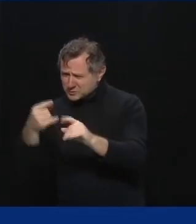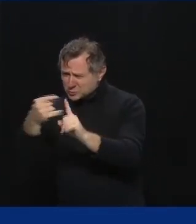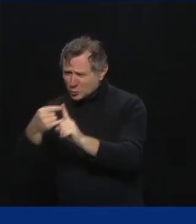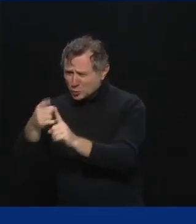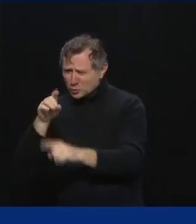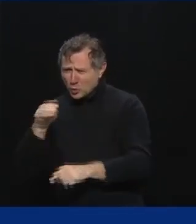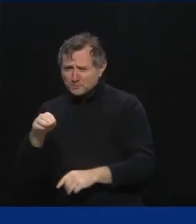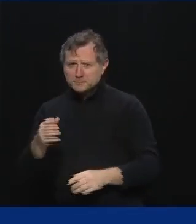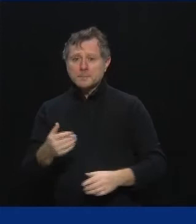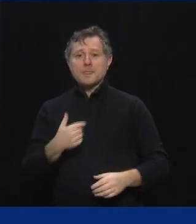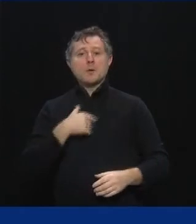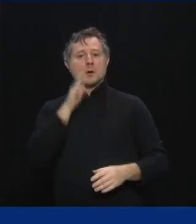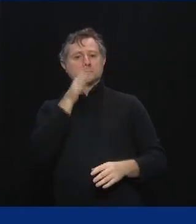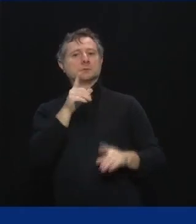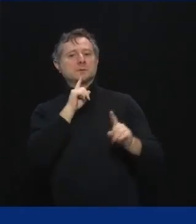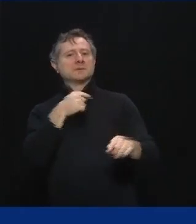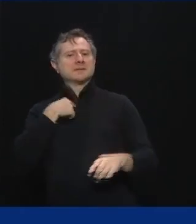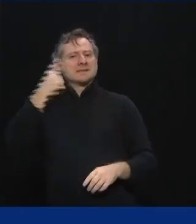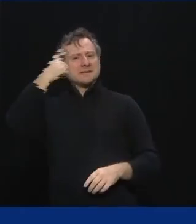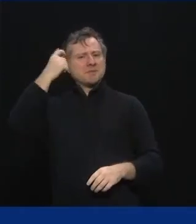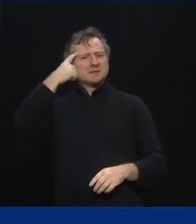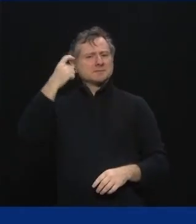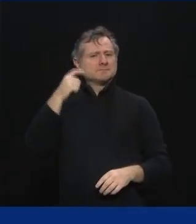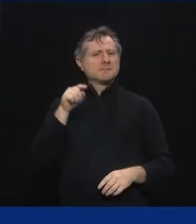I JUST WANT TO SEE WHERE THE